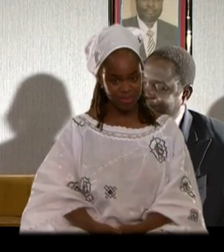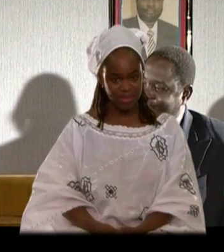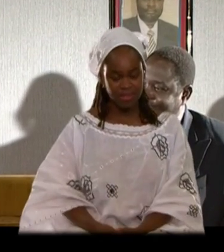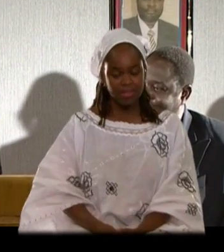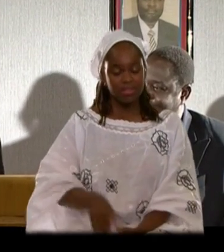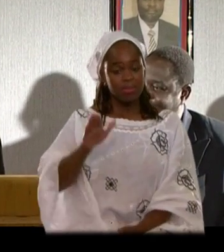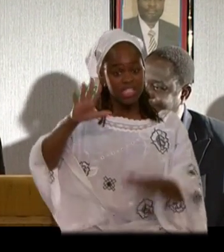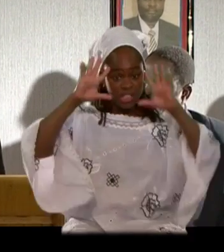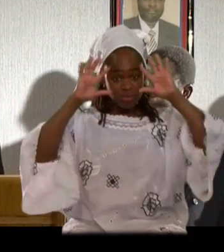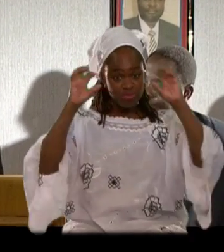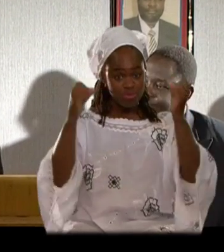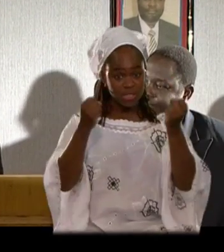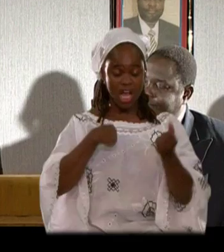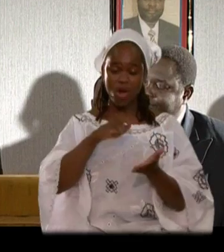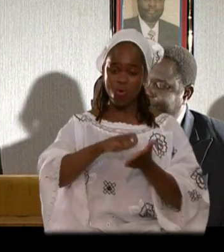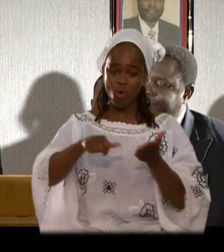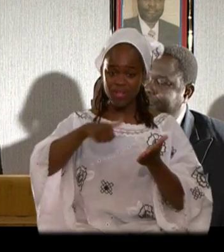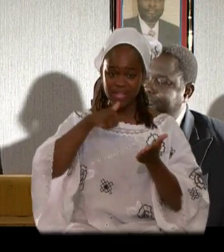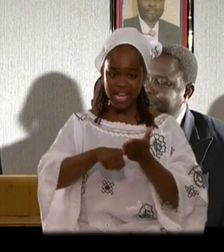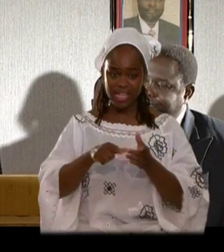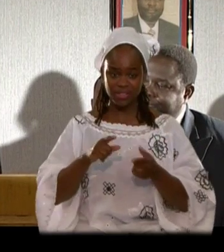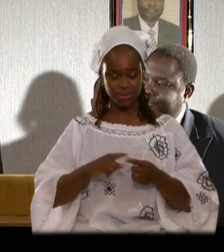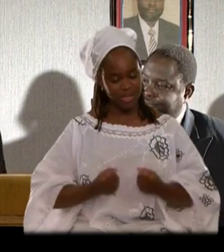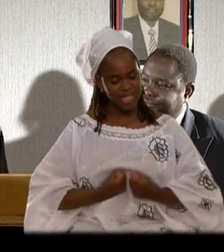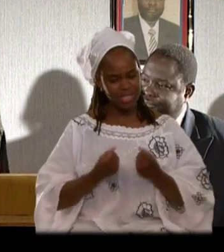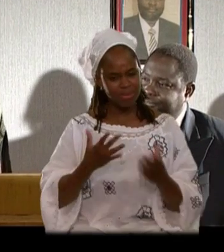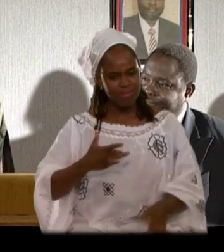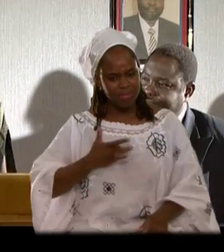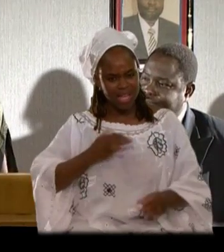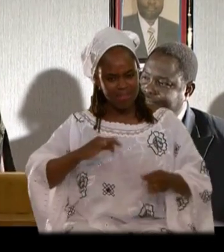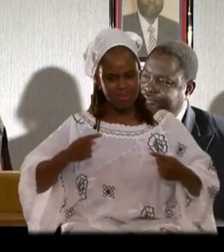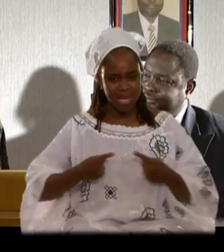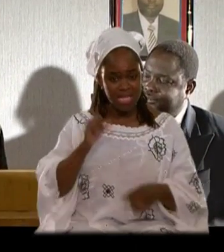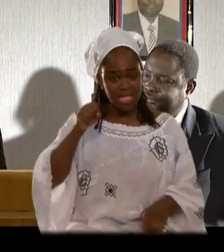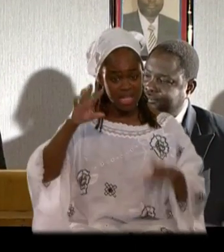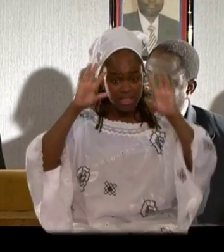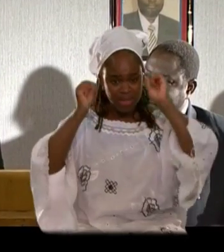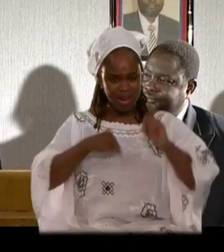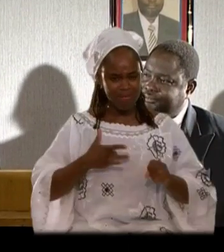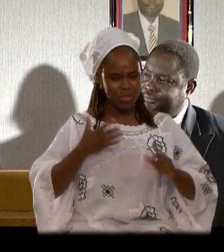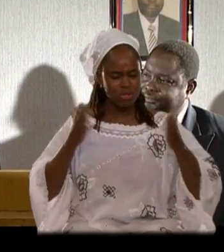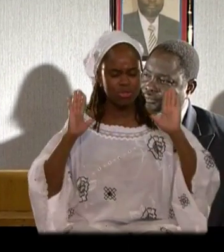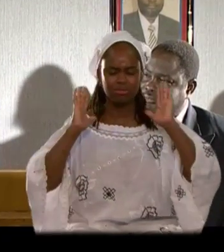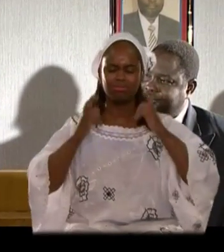Mister President, I write this letter to express a feeling of pain.